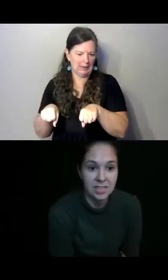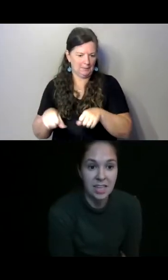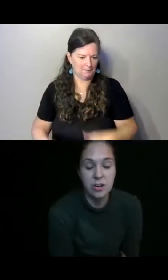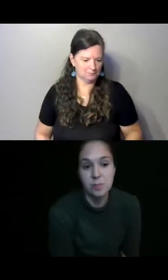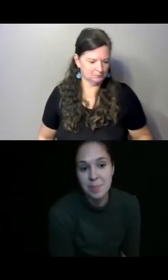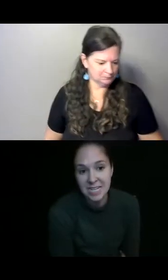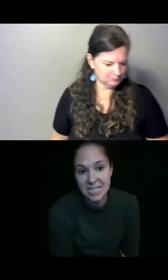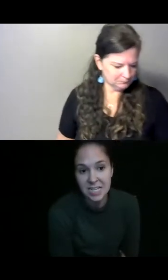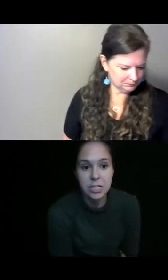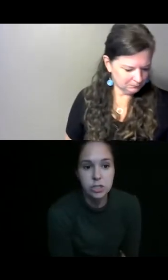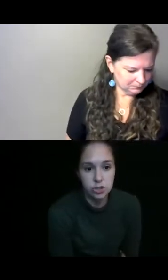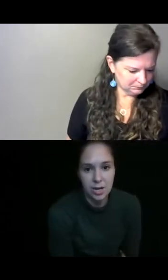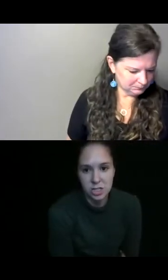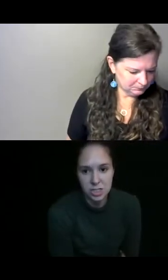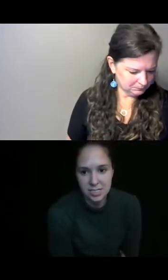and then there's many strategies,